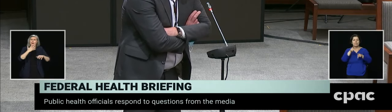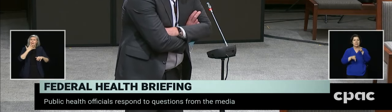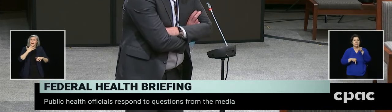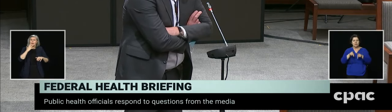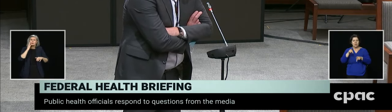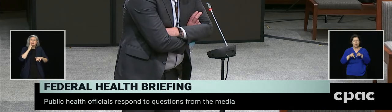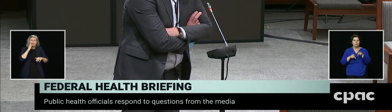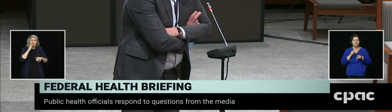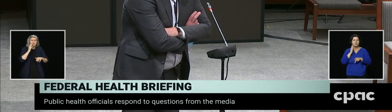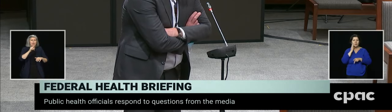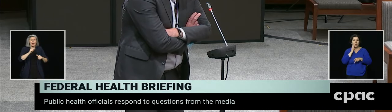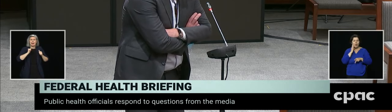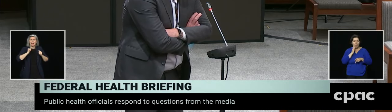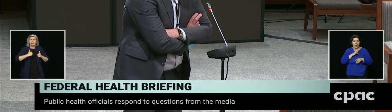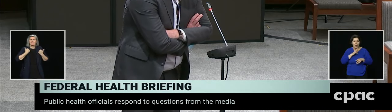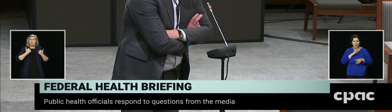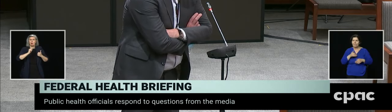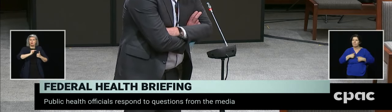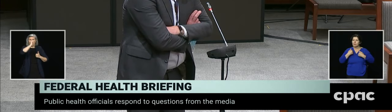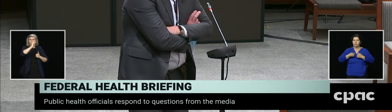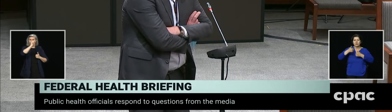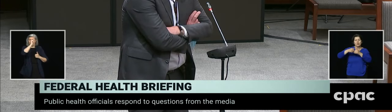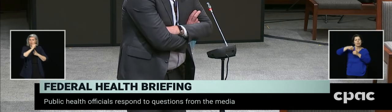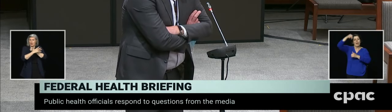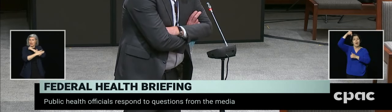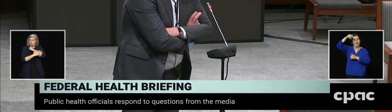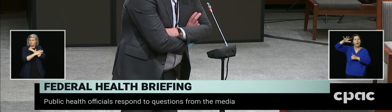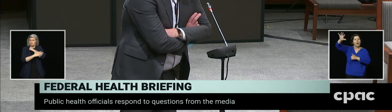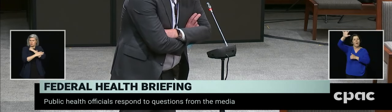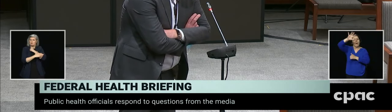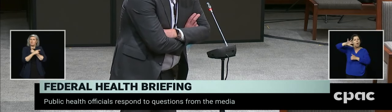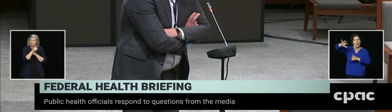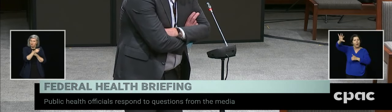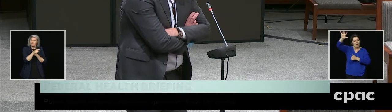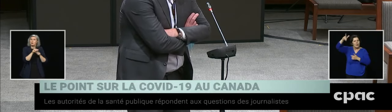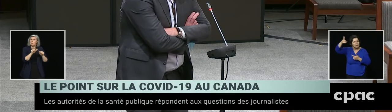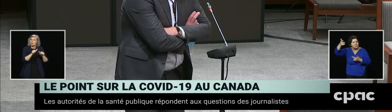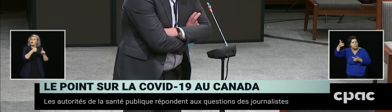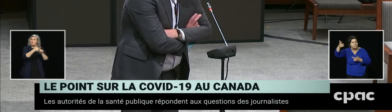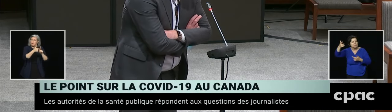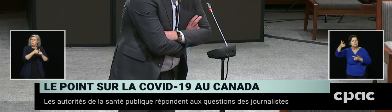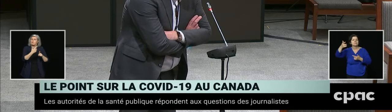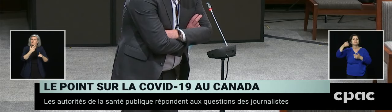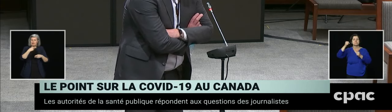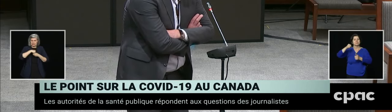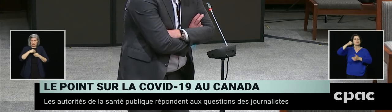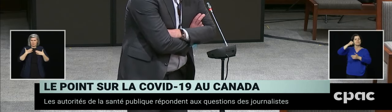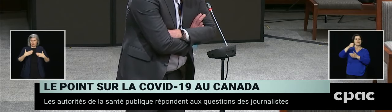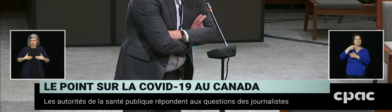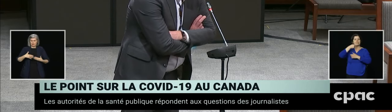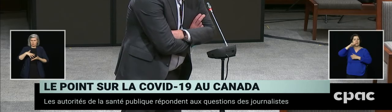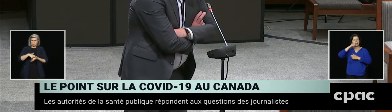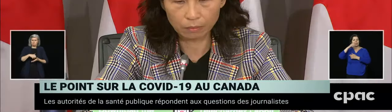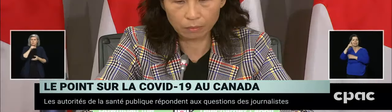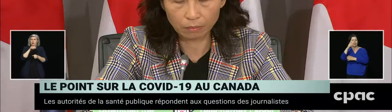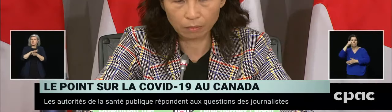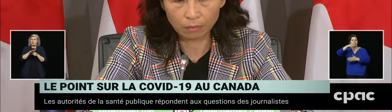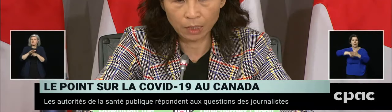ALSO HAVE HIGHER INCIDENTS OF VITAMIN D DEFICIENCY, AND I'M CURIOUS WHETHER YOU THINK AS THE